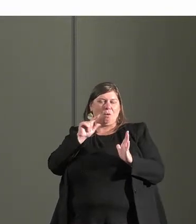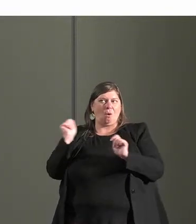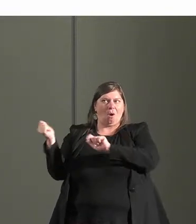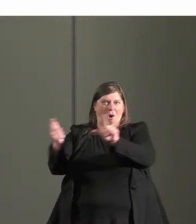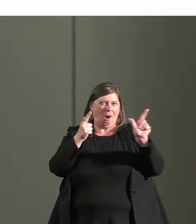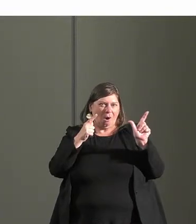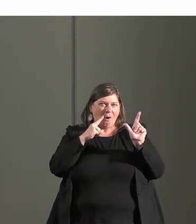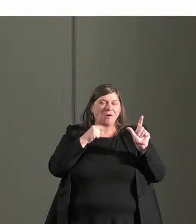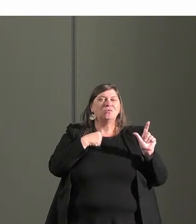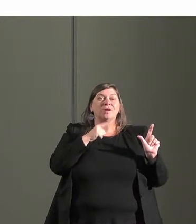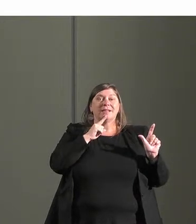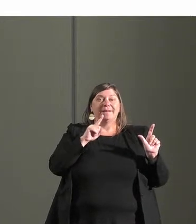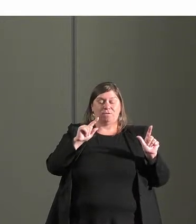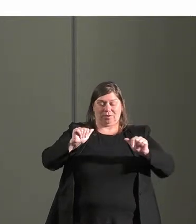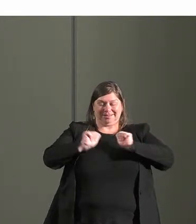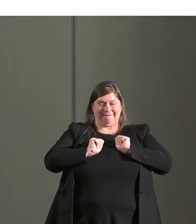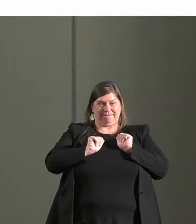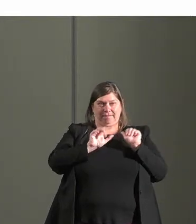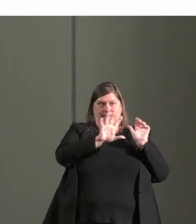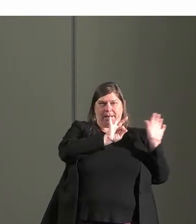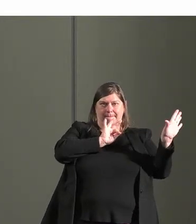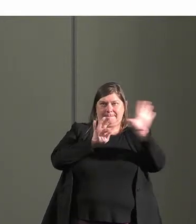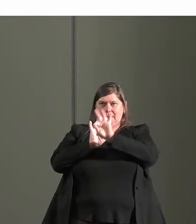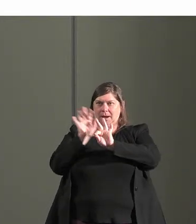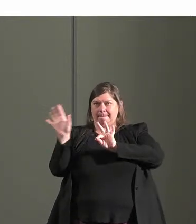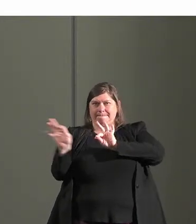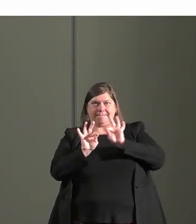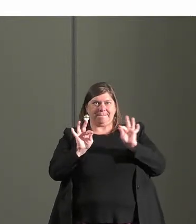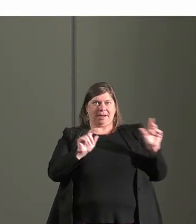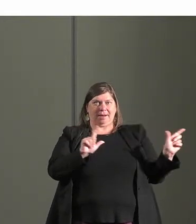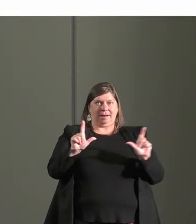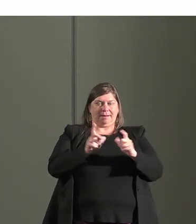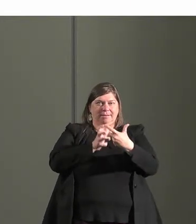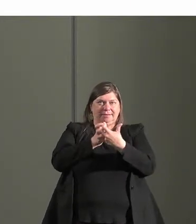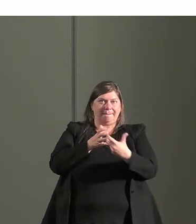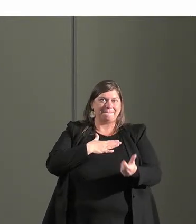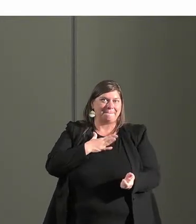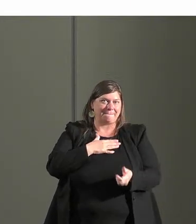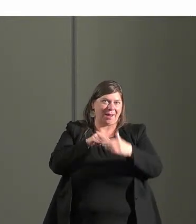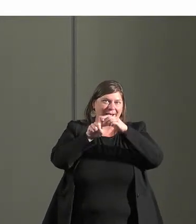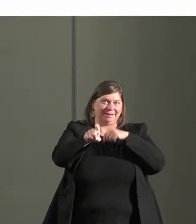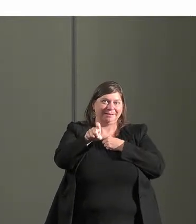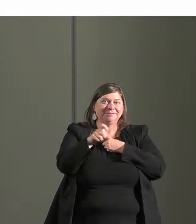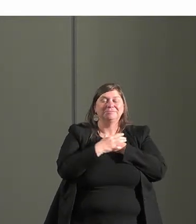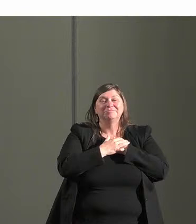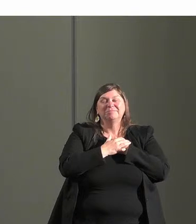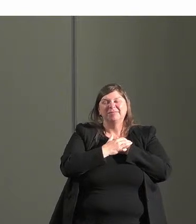meet and it pins for you and not everyone else you could set-up the space. To be accessible for you and your